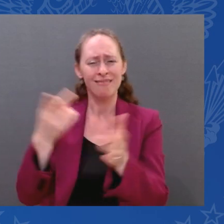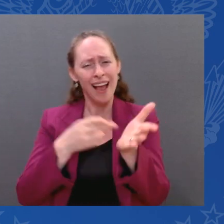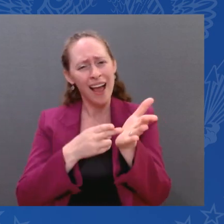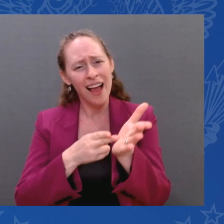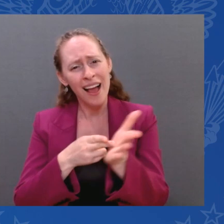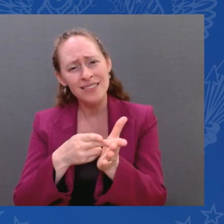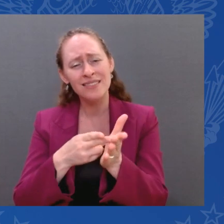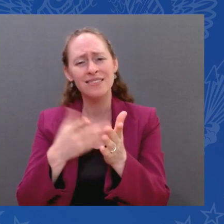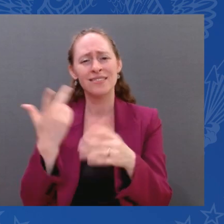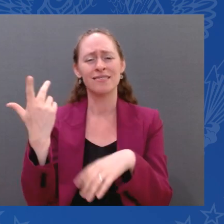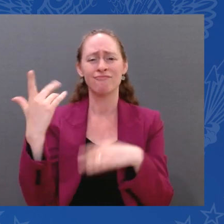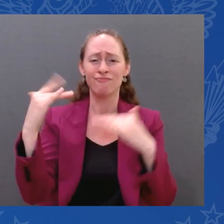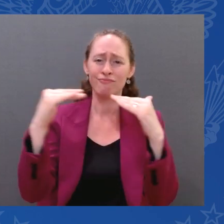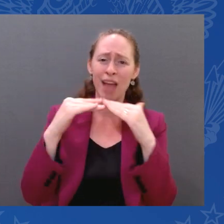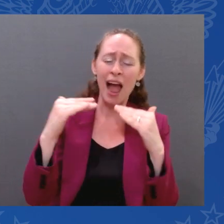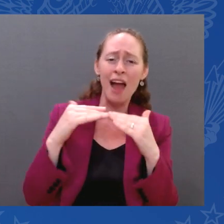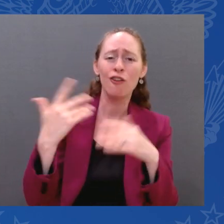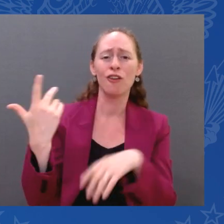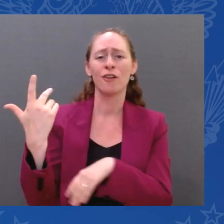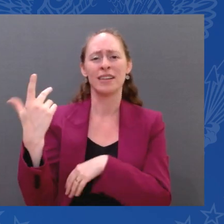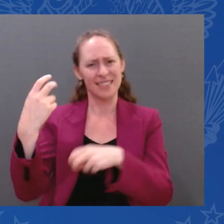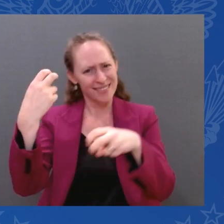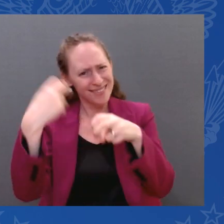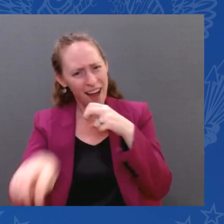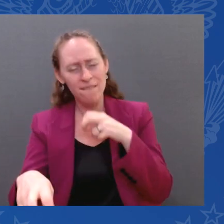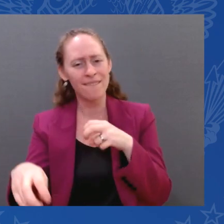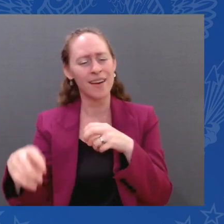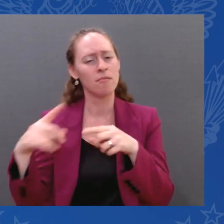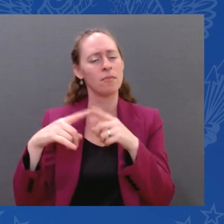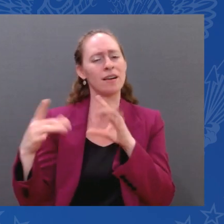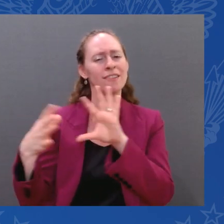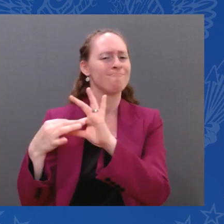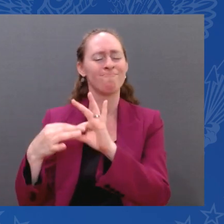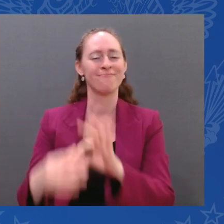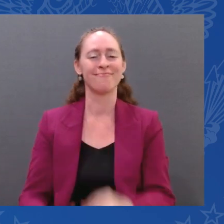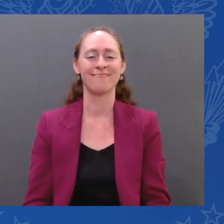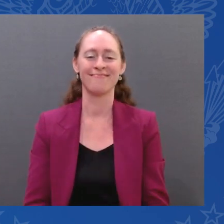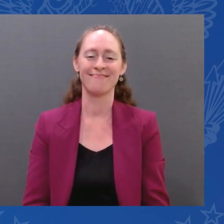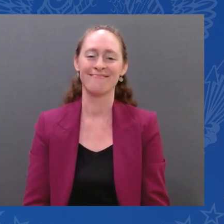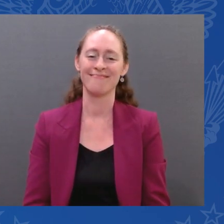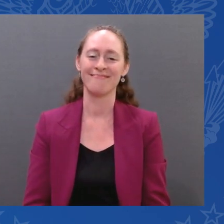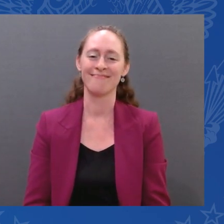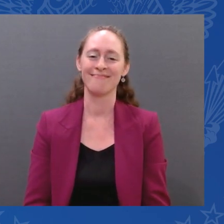announcing one of the most significant actions to protect pensions for millions of workers and retirees in 50 years.